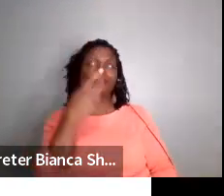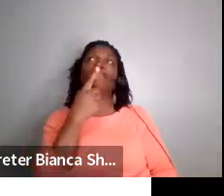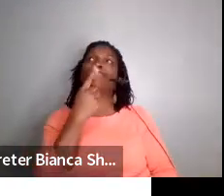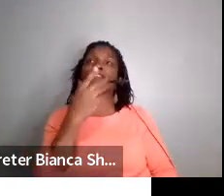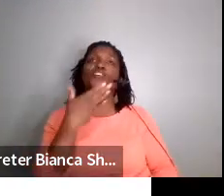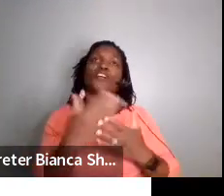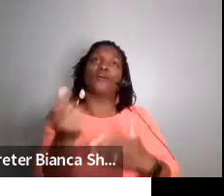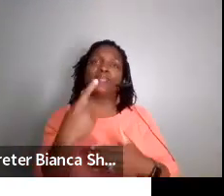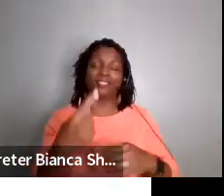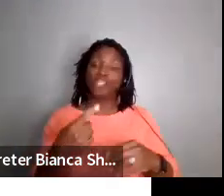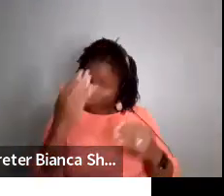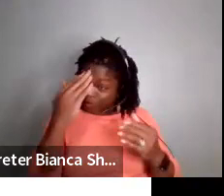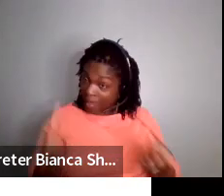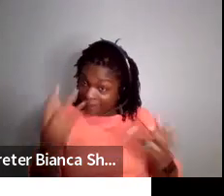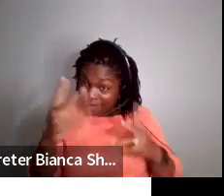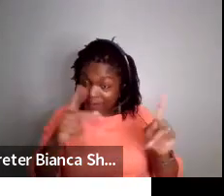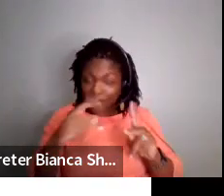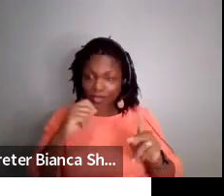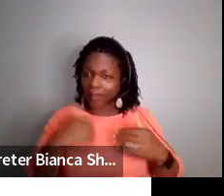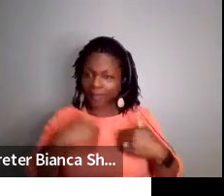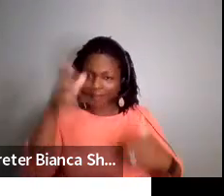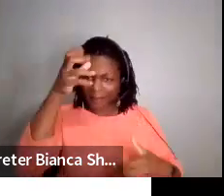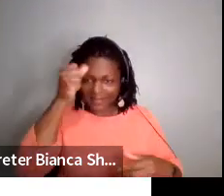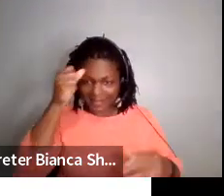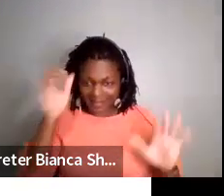It is very surprising. Okay, is an example of common sense.